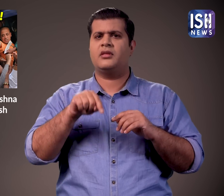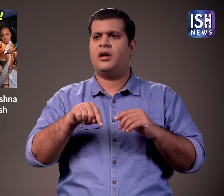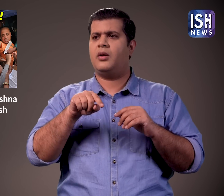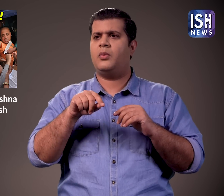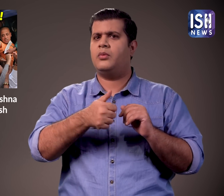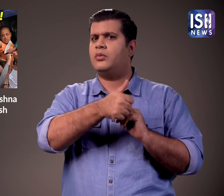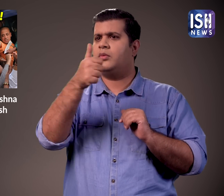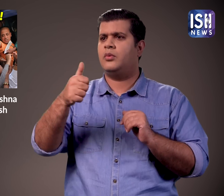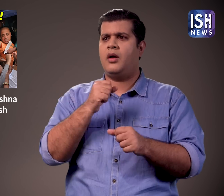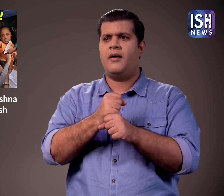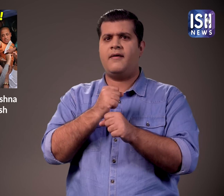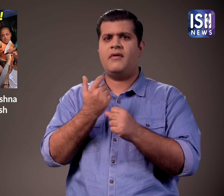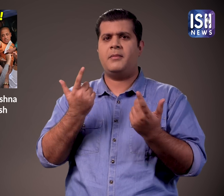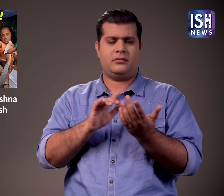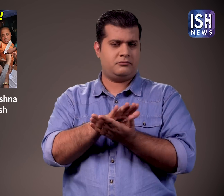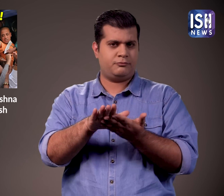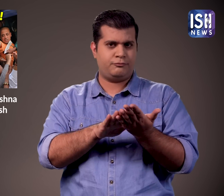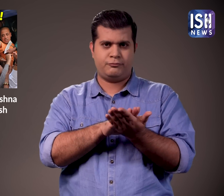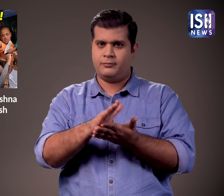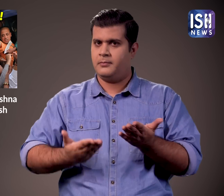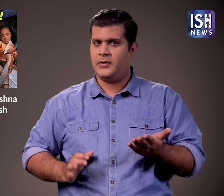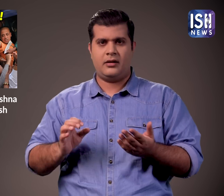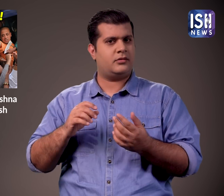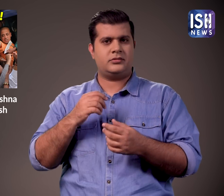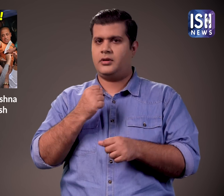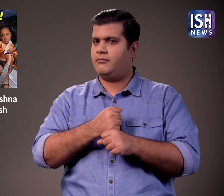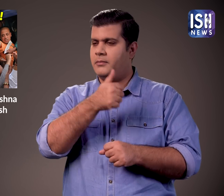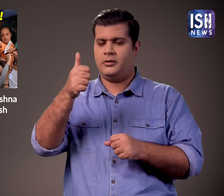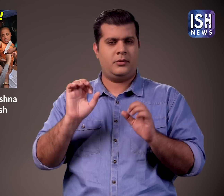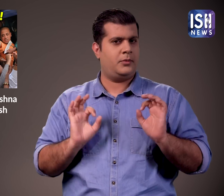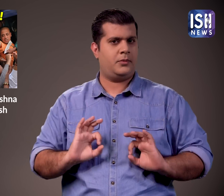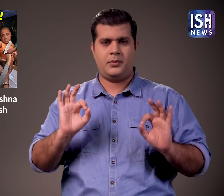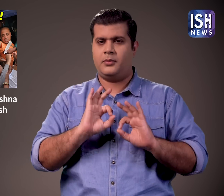Currently, there is no government in Bangladesh.